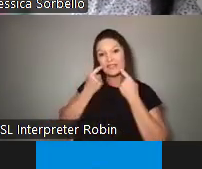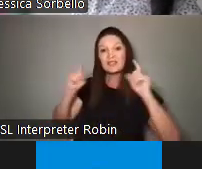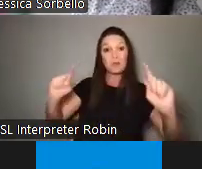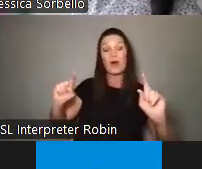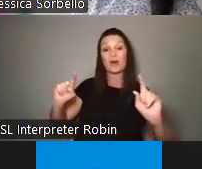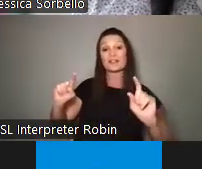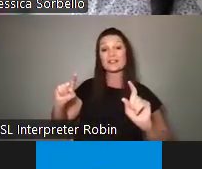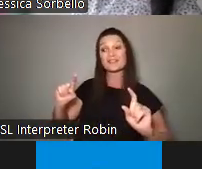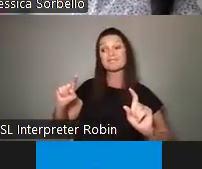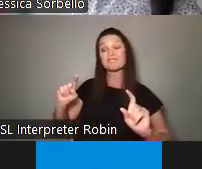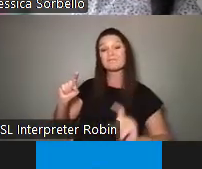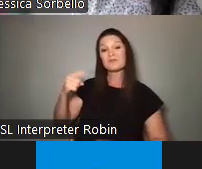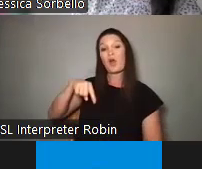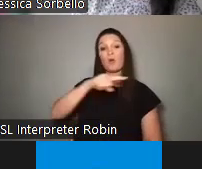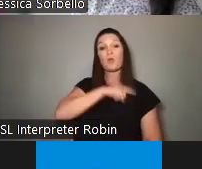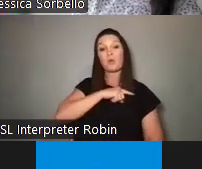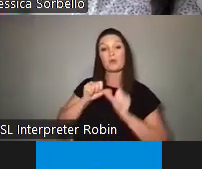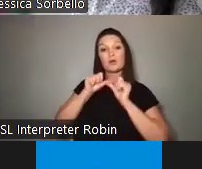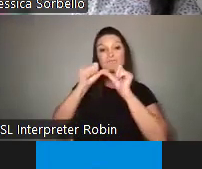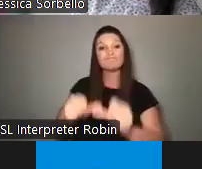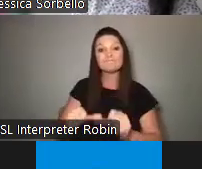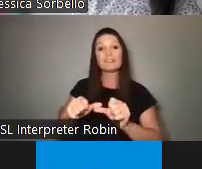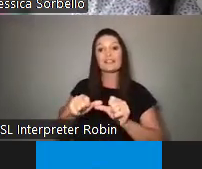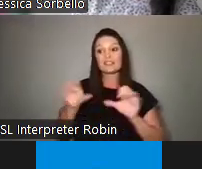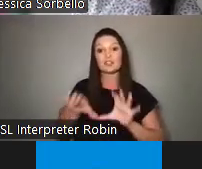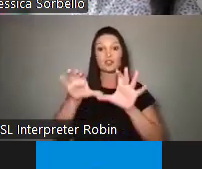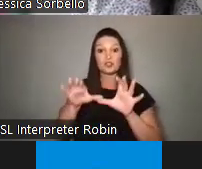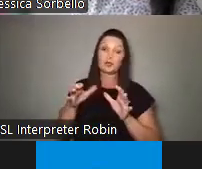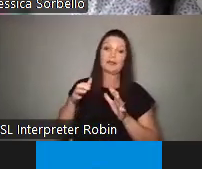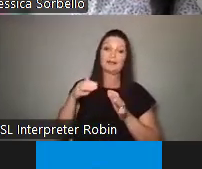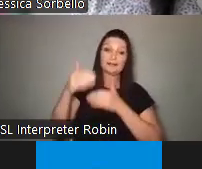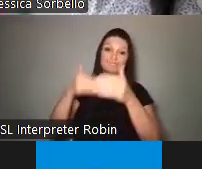So I am here for it. So, if any panelist just wants to